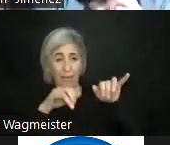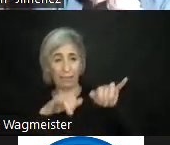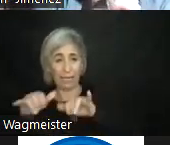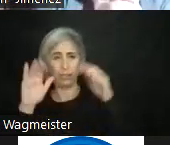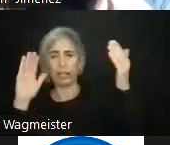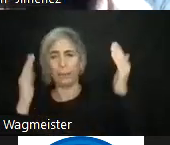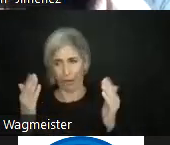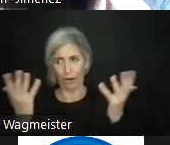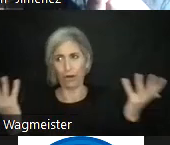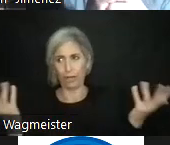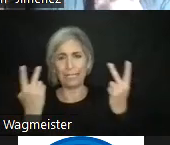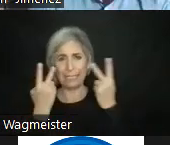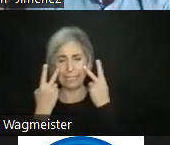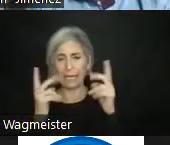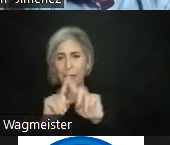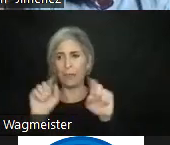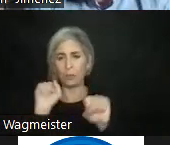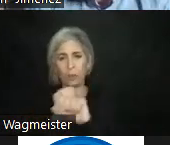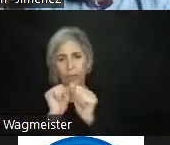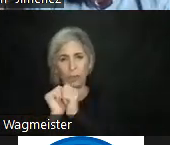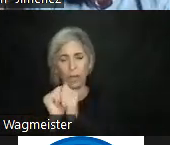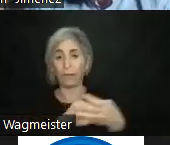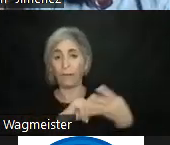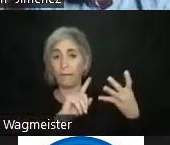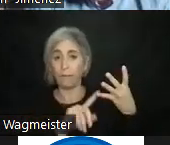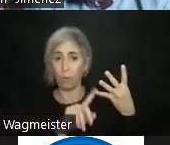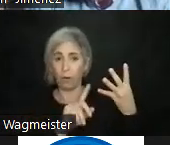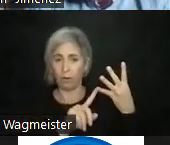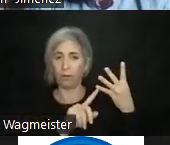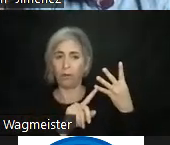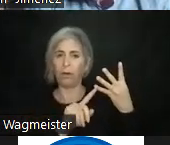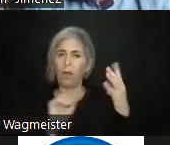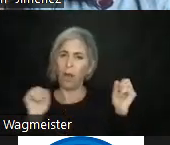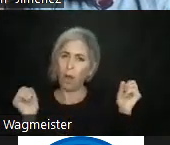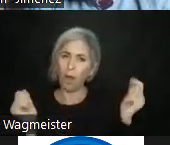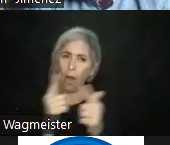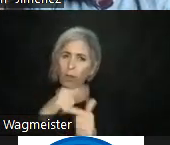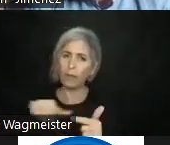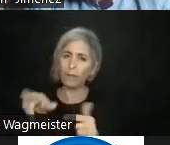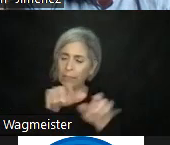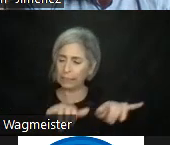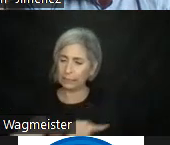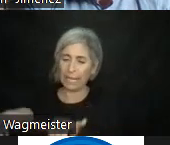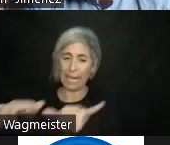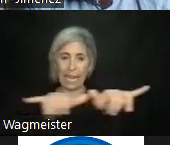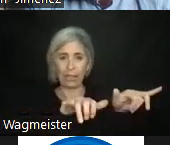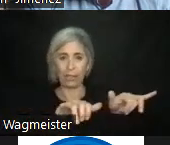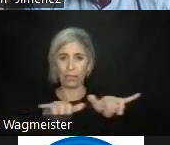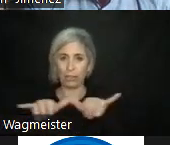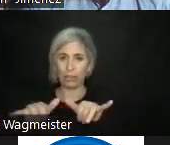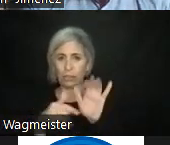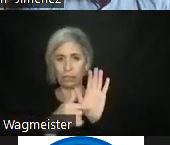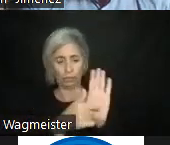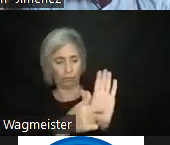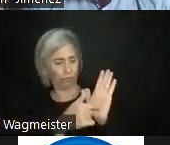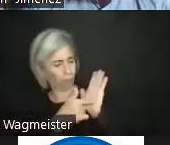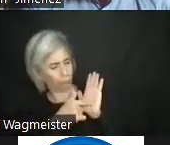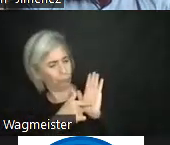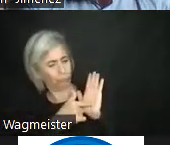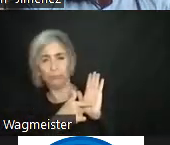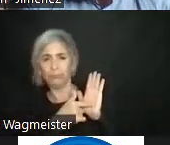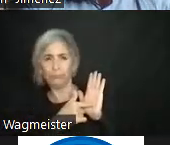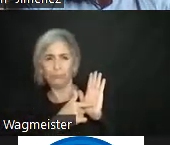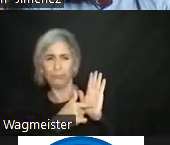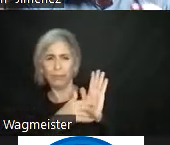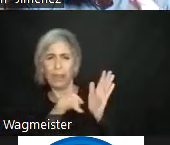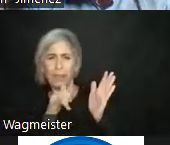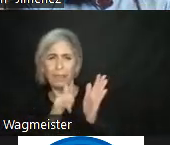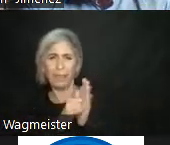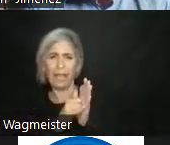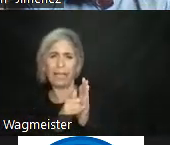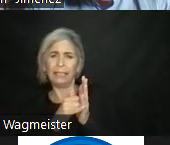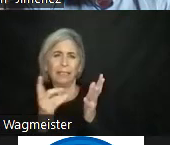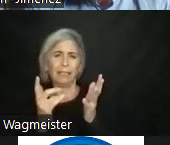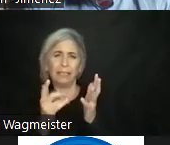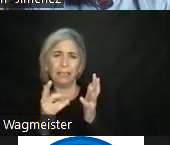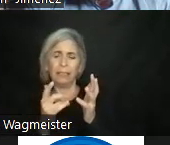4, all of these standards show us that nowadays accessibility is presented as something